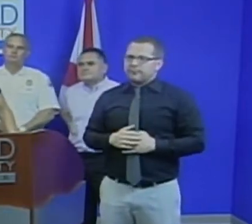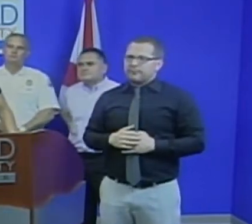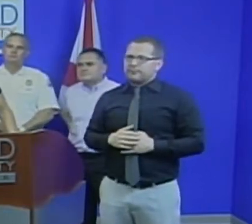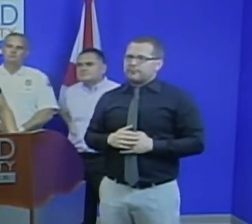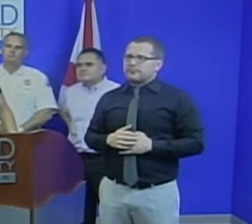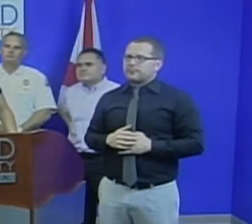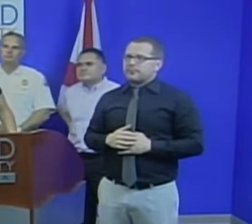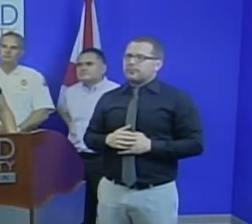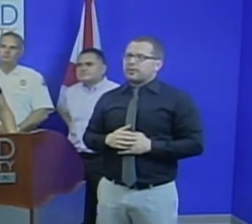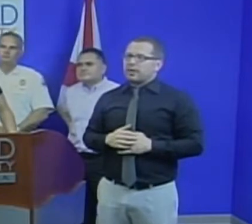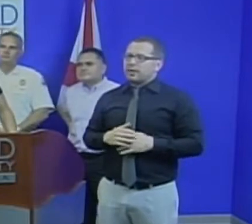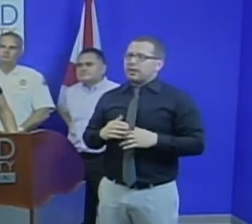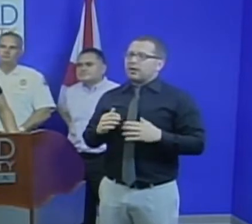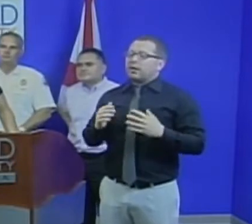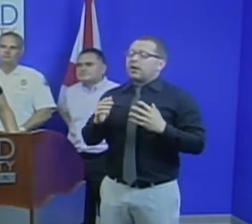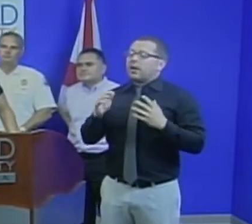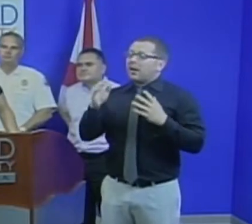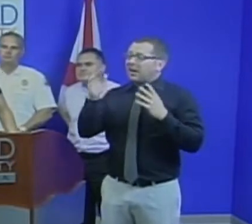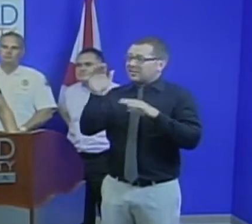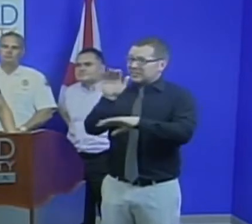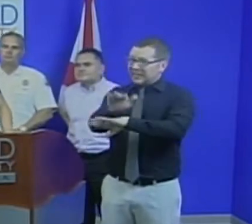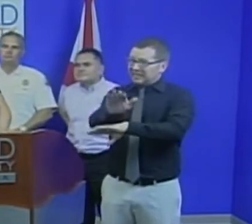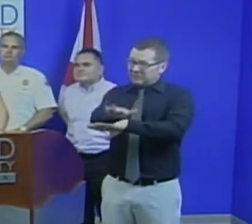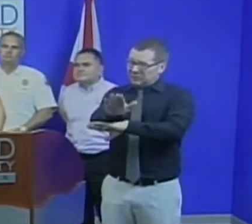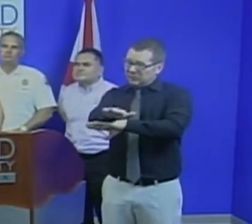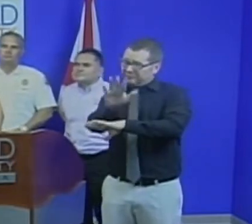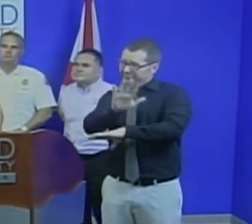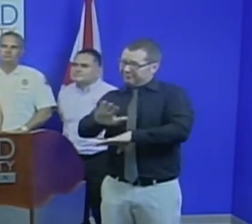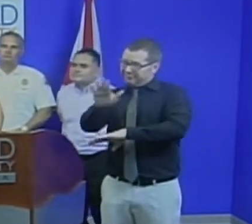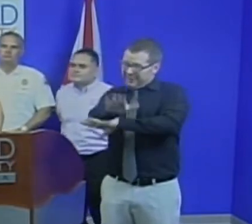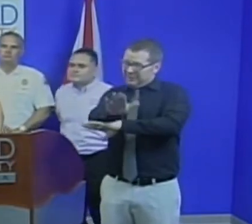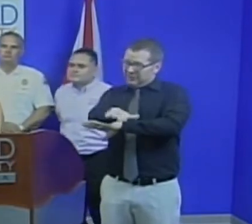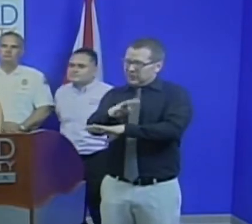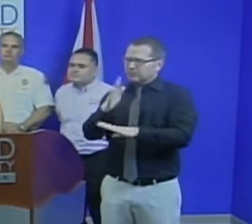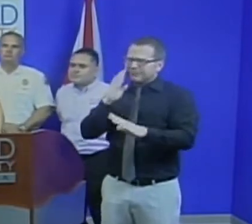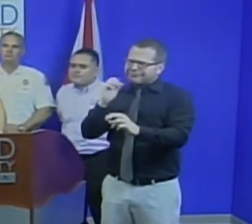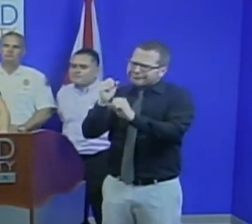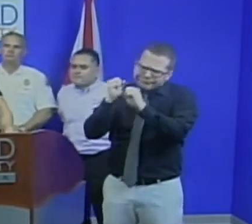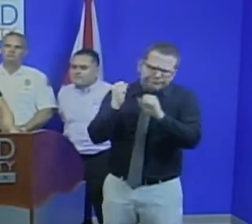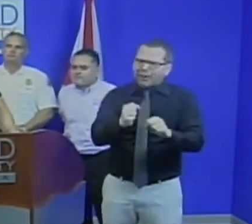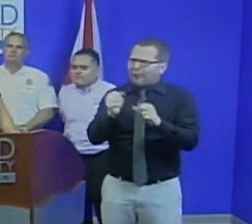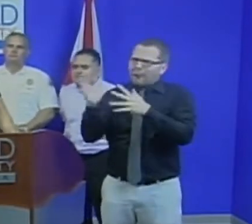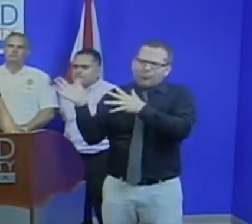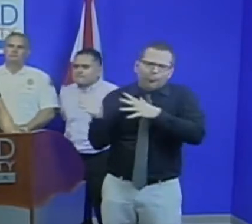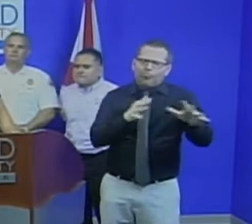SOMETIME. AND THERE'S A POTENTIAL FOR HURRICANE FORCE WINDS, SOMETIME AROUND SIX ORB 7:00 P.M. TONIGHT.